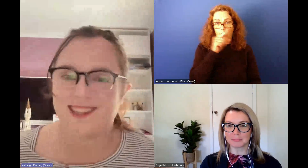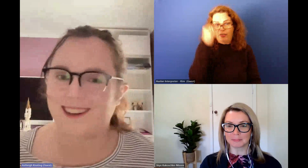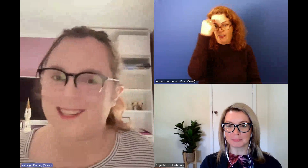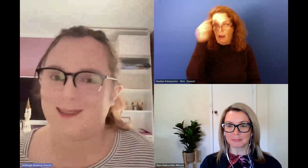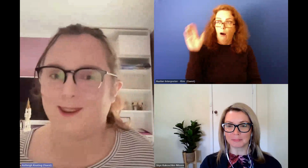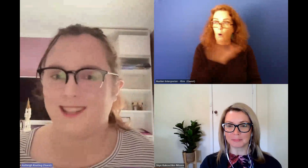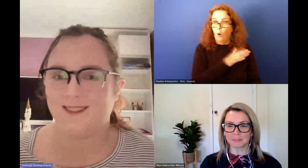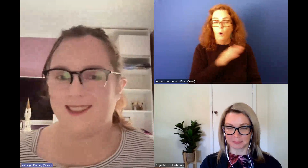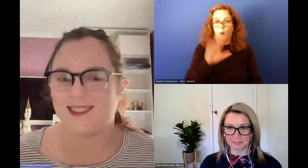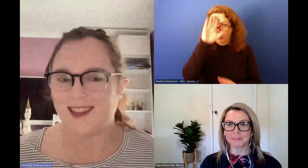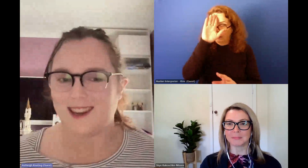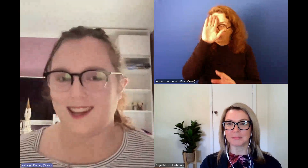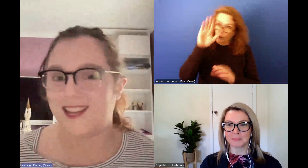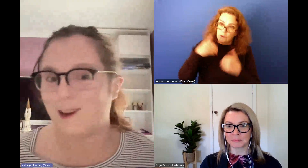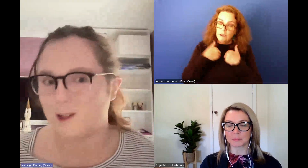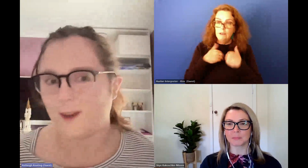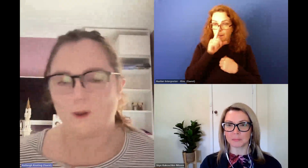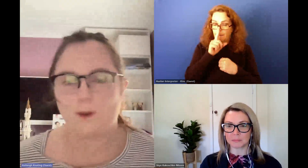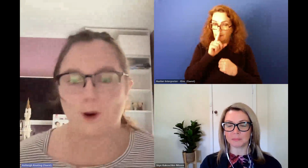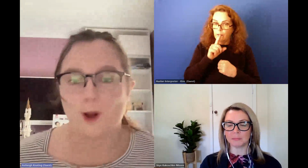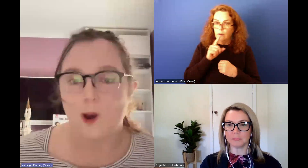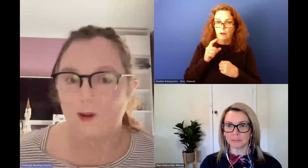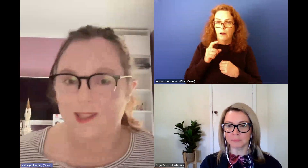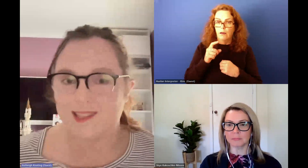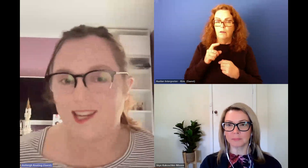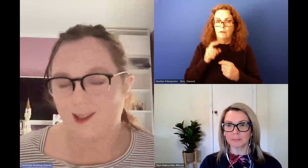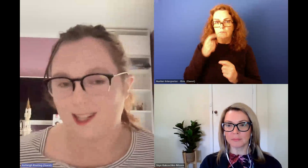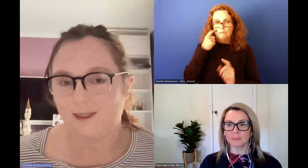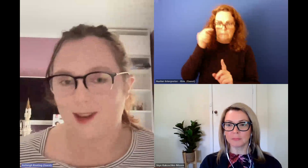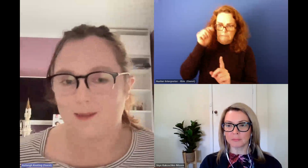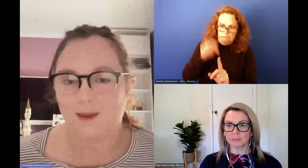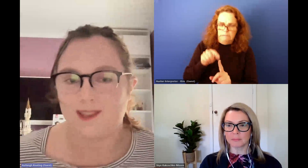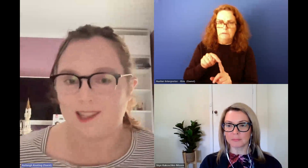and the career support services are in those fields for autistic and neurodiverse people